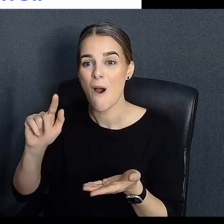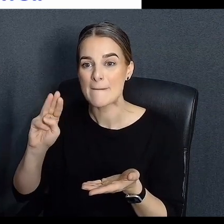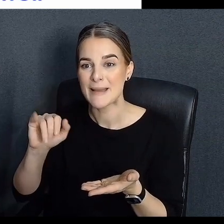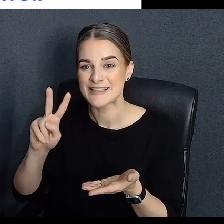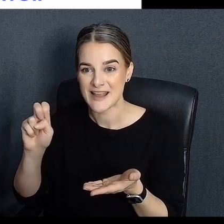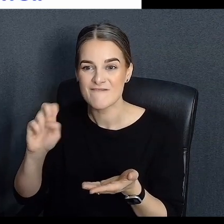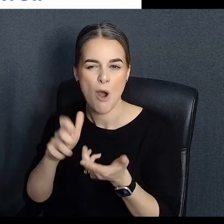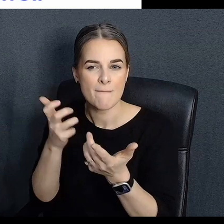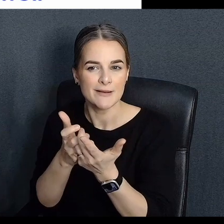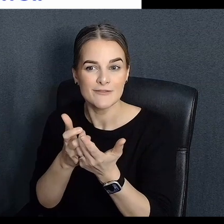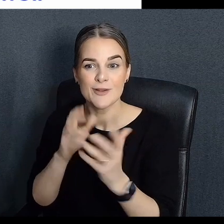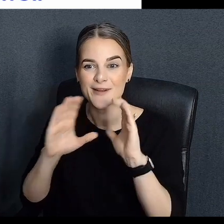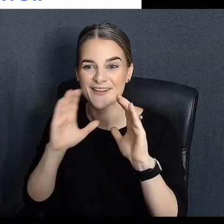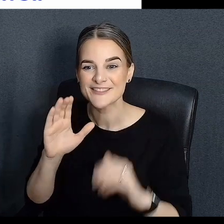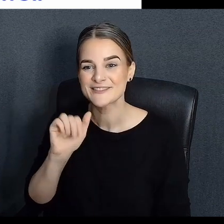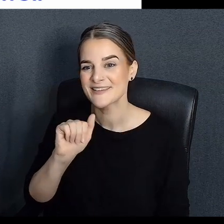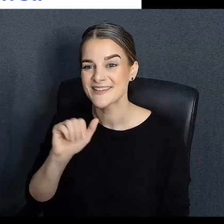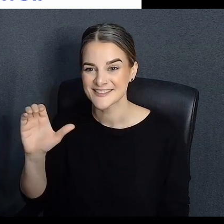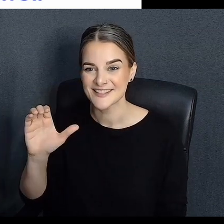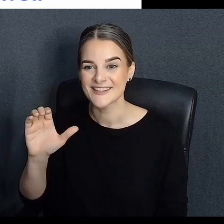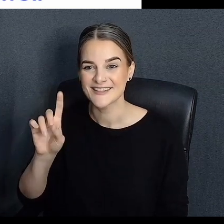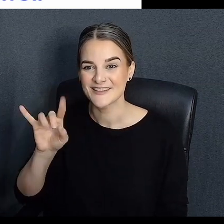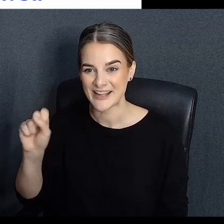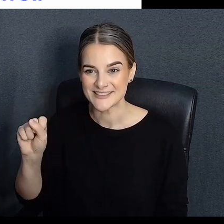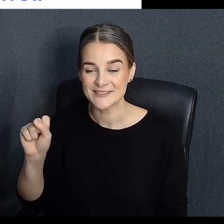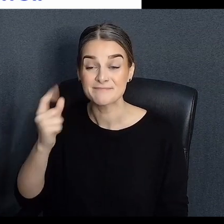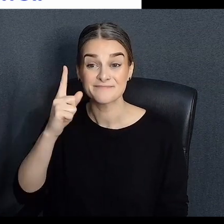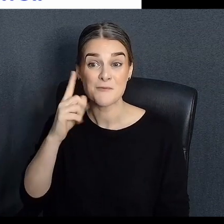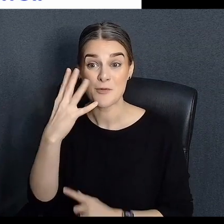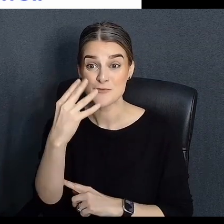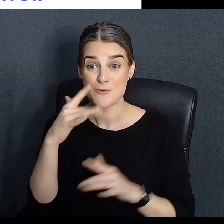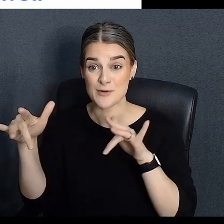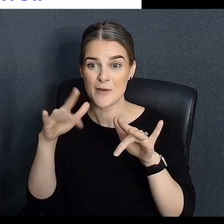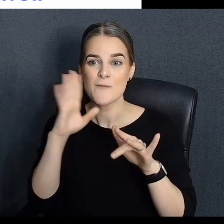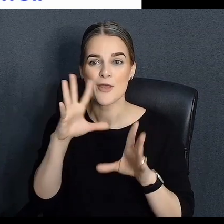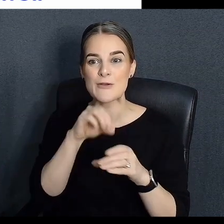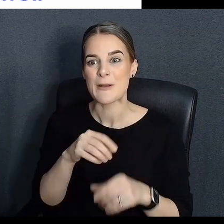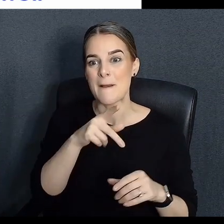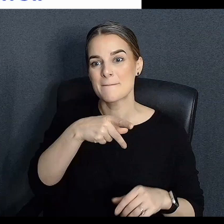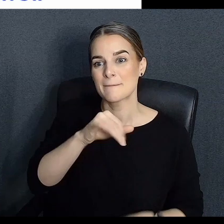And this session is being recorded. The video will include picture in picture ASL translation,